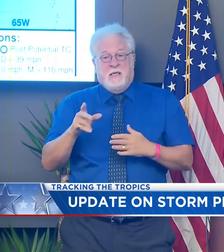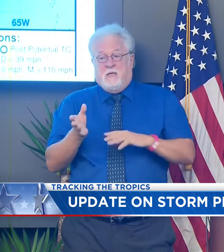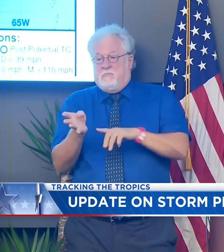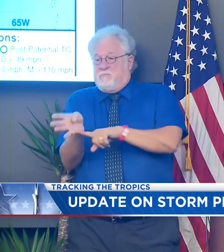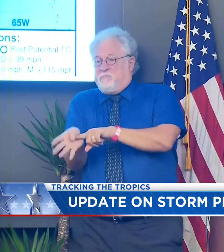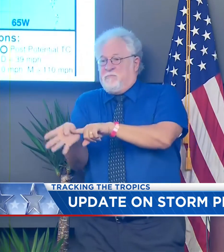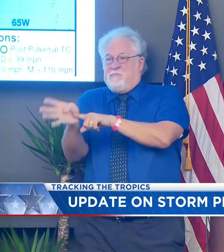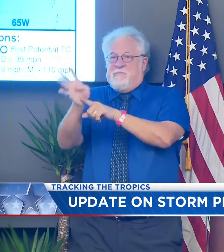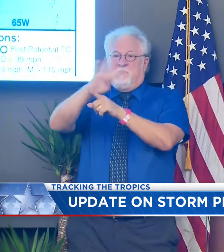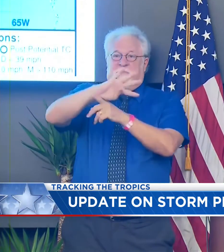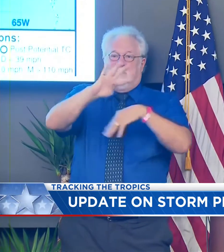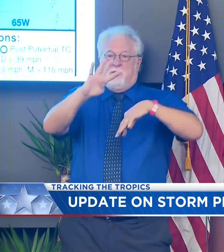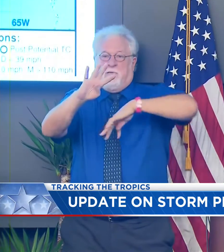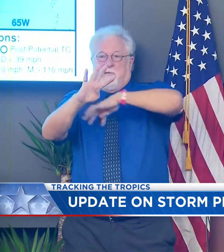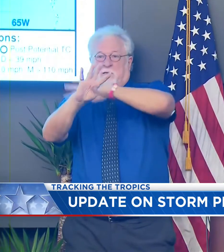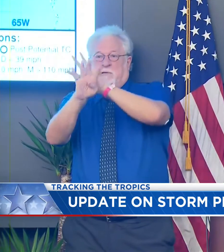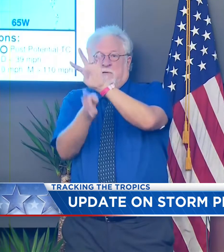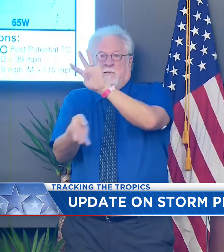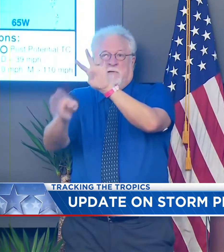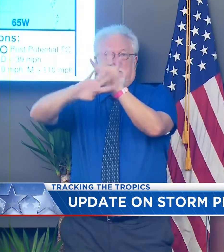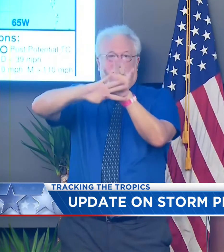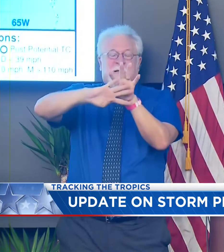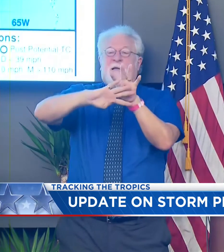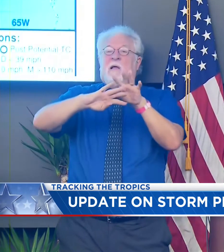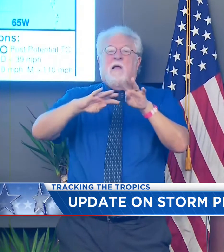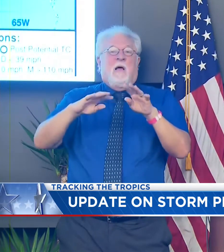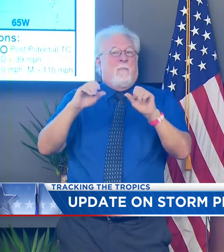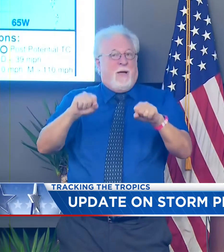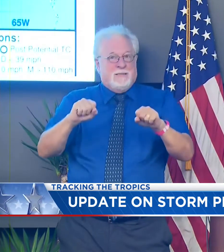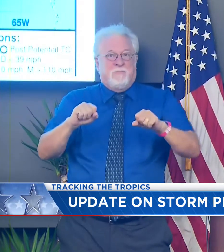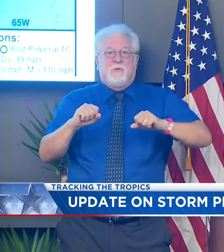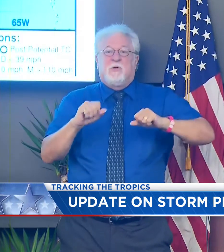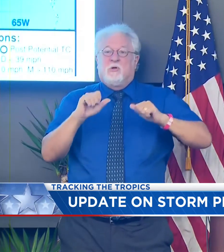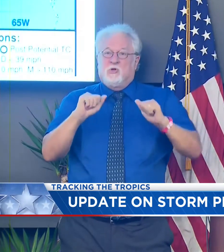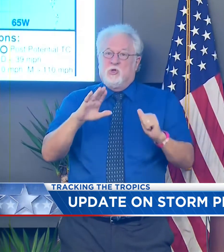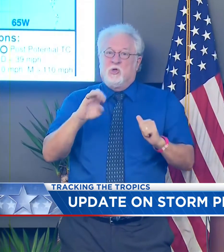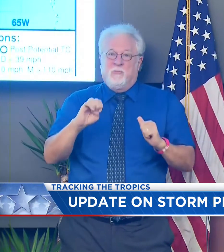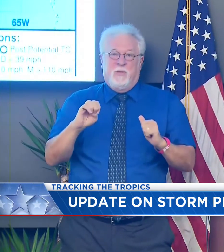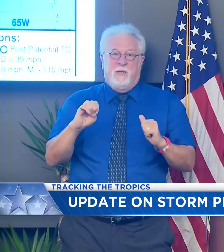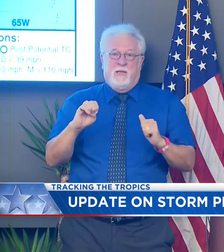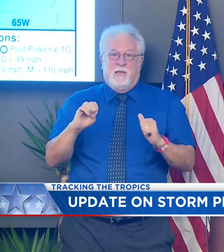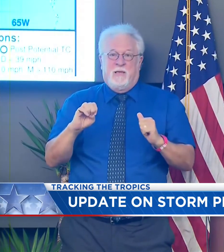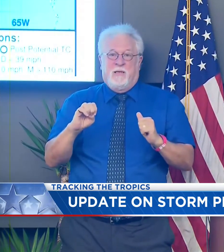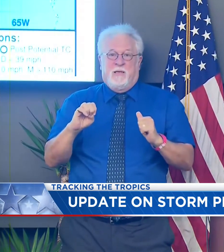AND IT IS POSSIBLE THAT SOME PLACES, ESPECIALLY IN THE SOUTH-CENTRAL PORTIONS OF THE STATE, MAY SEE BANDS THAT OVERLAP EACH OTHER FROM BOTH